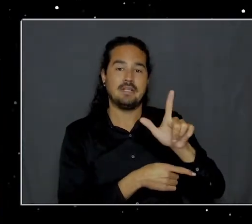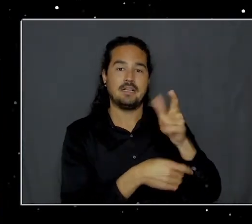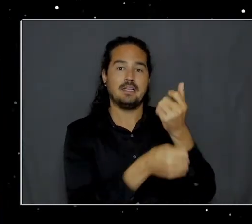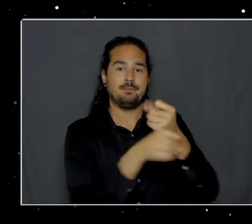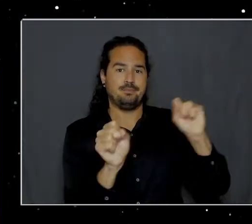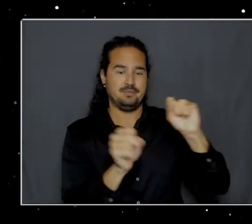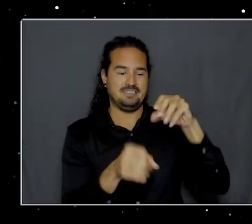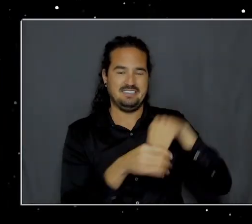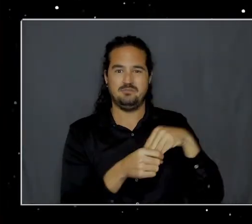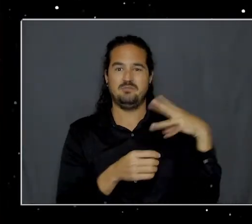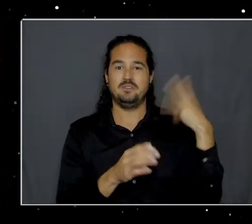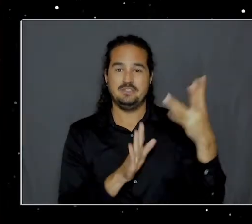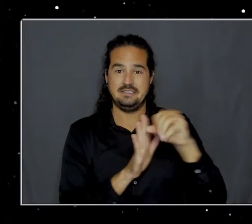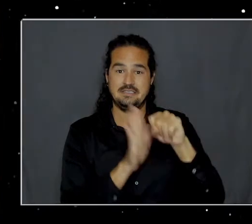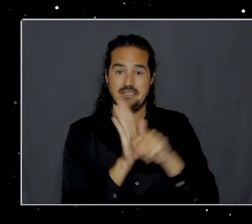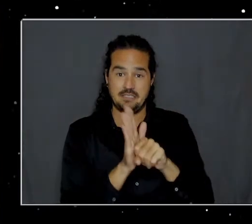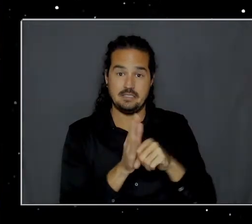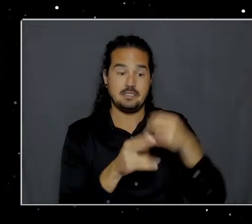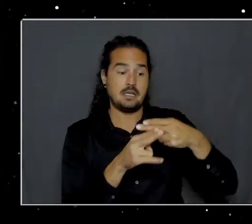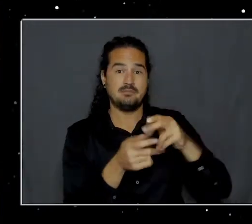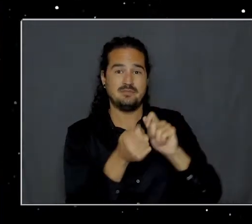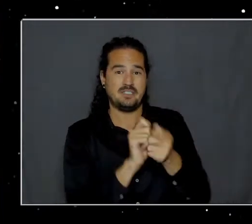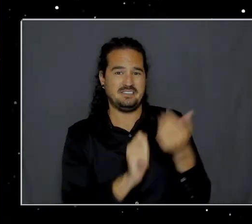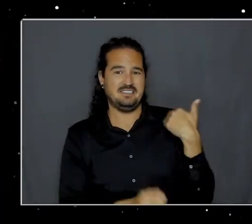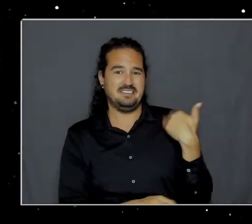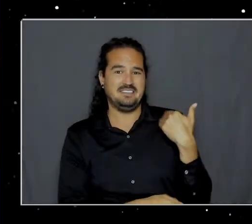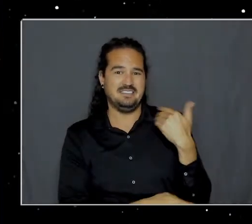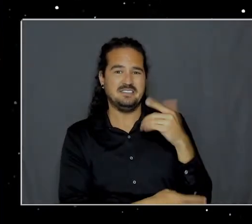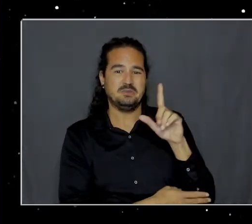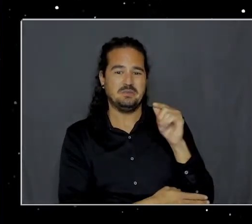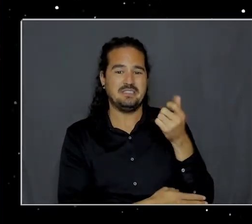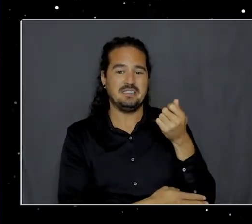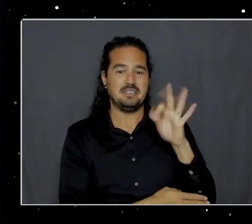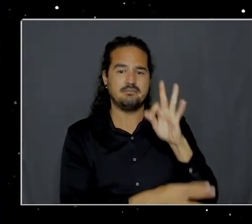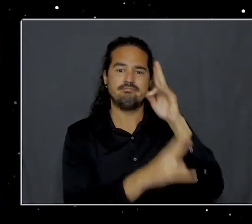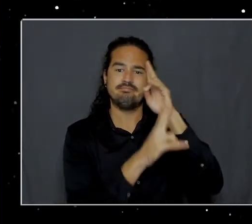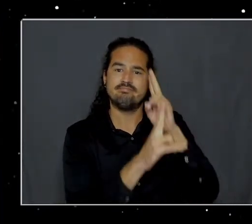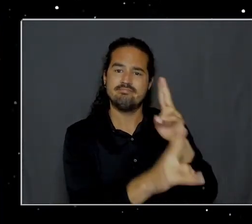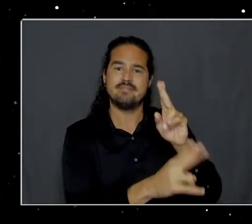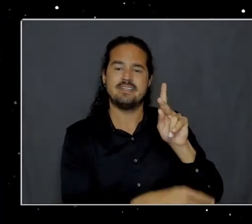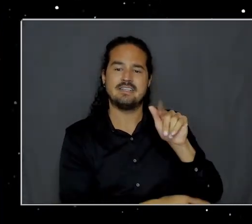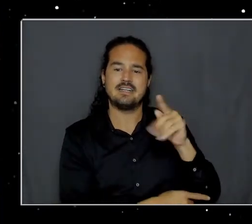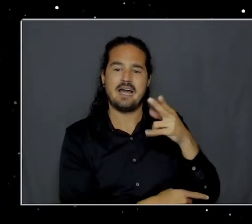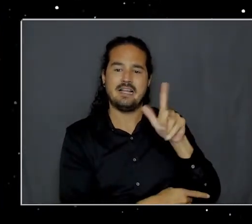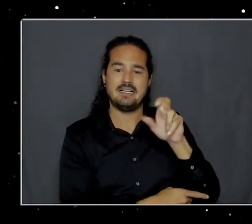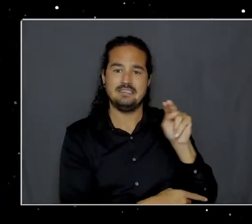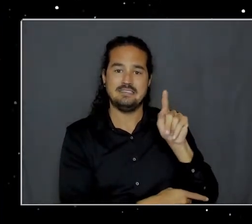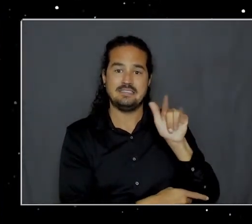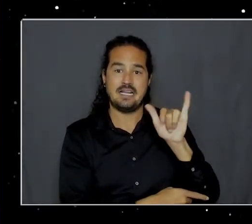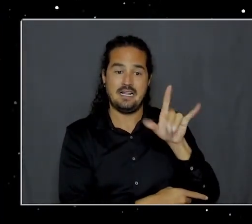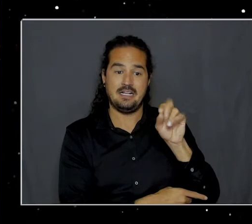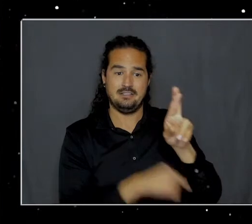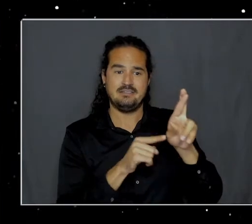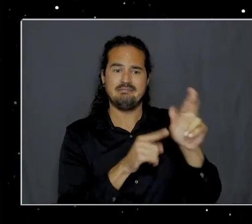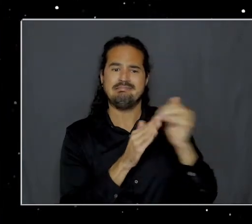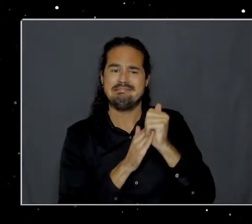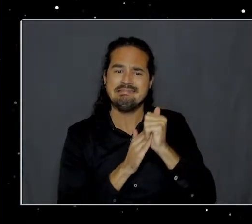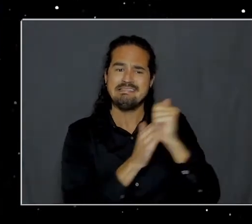STATE. THE AWARD WAS RENAMED IN 2019 TO HONOR KATHLEEN TAYLOR WHO LED